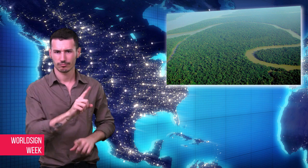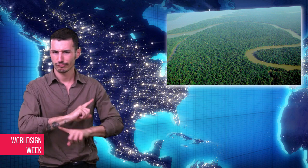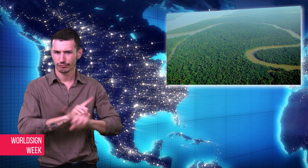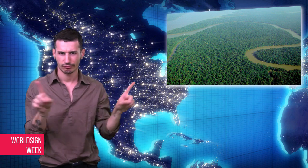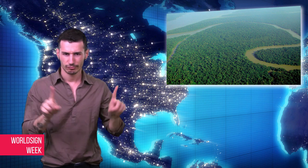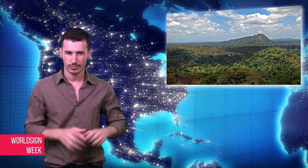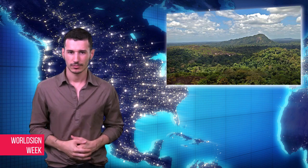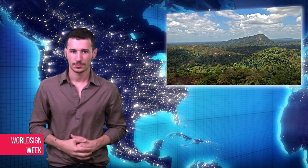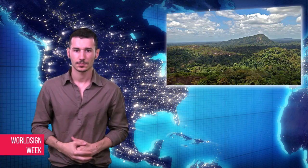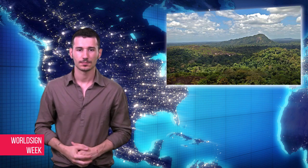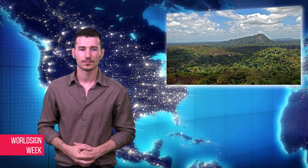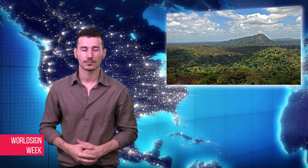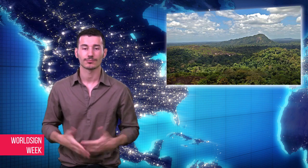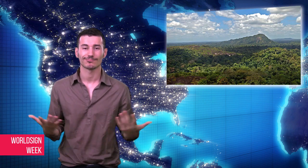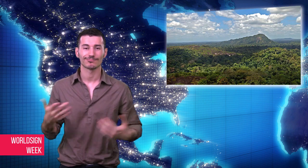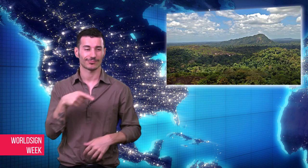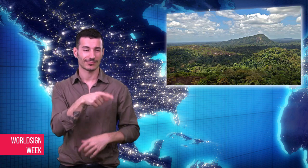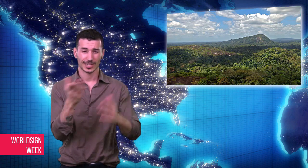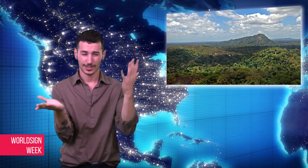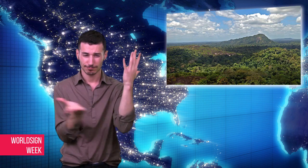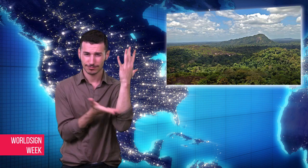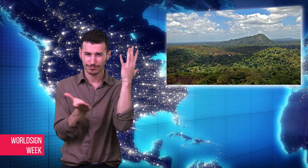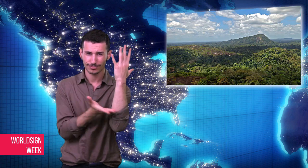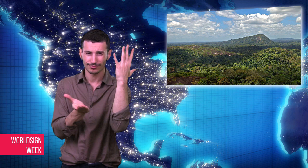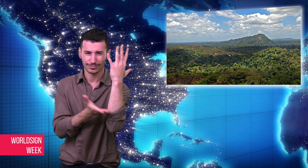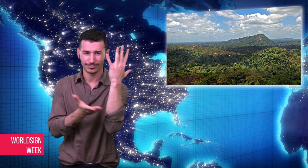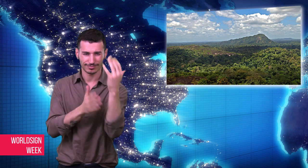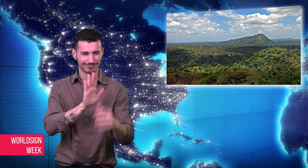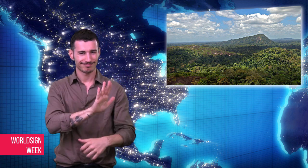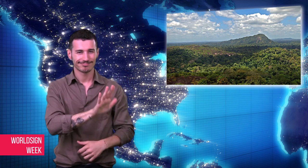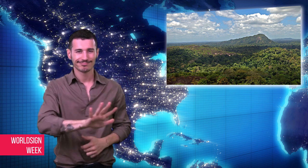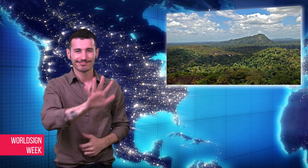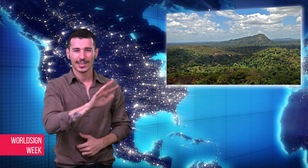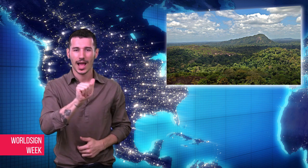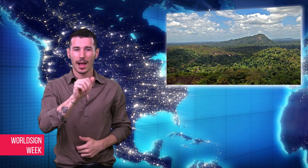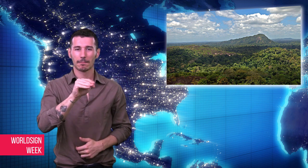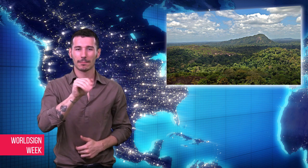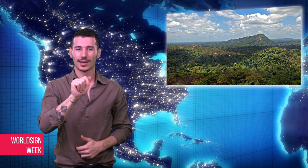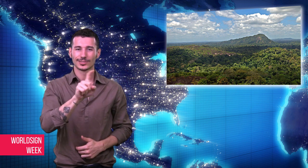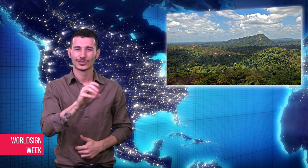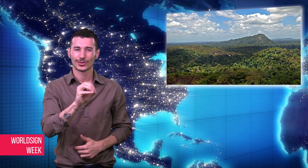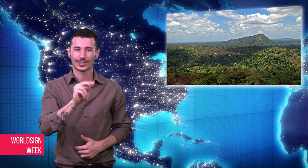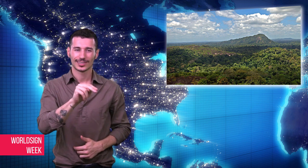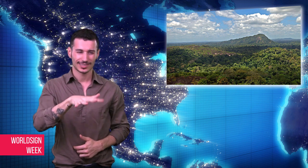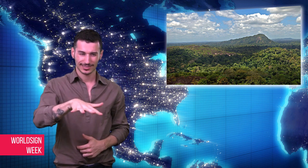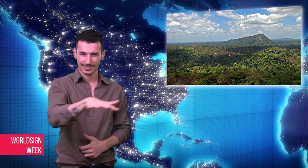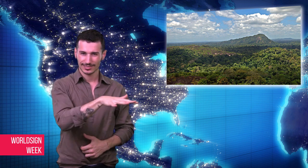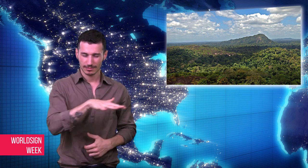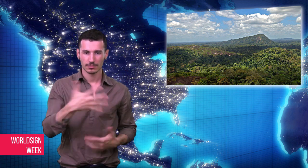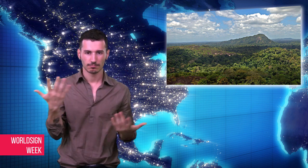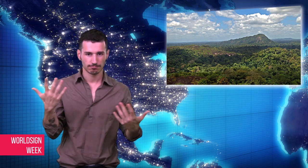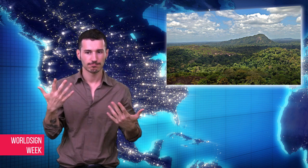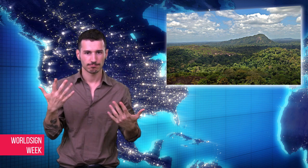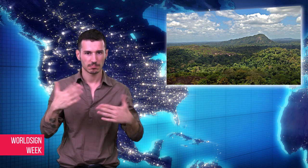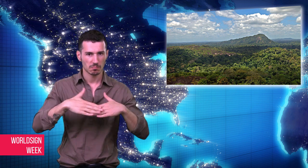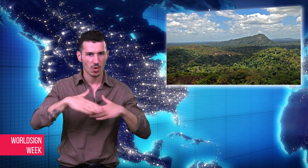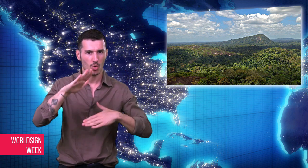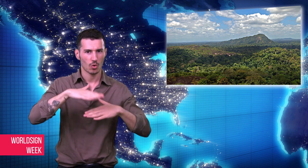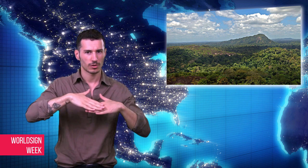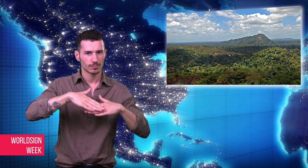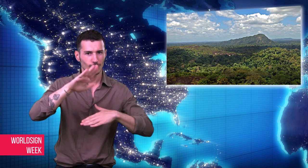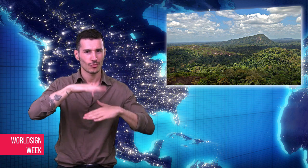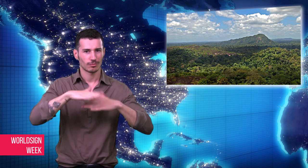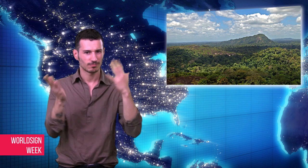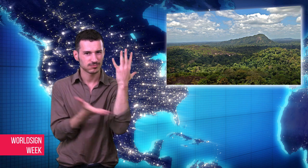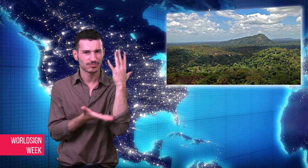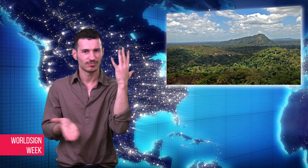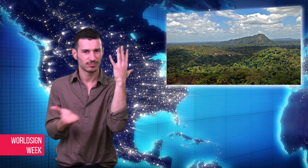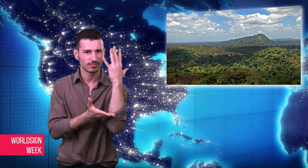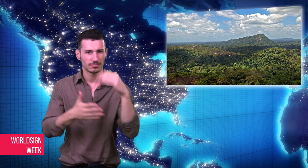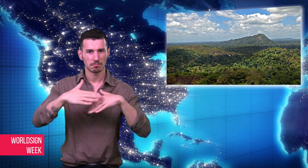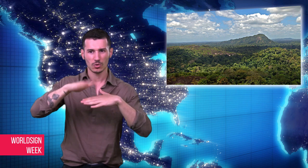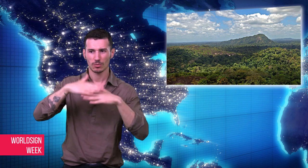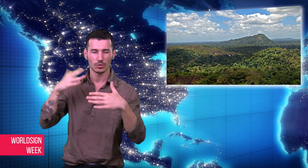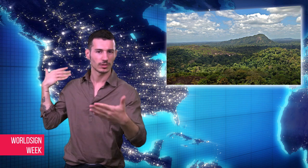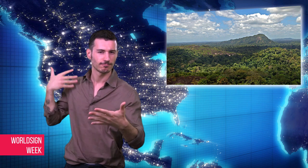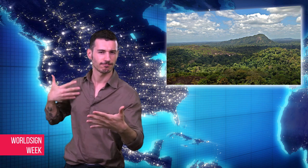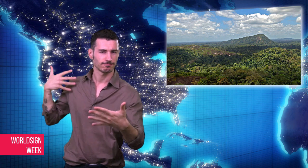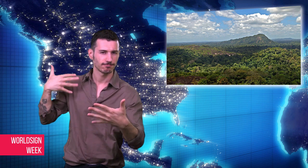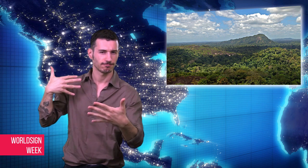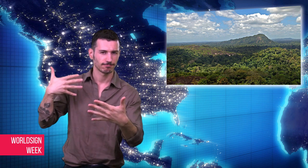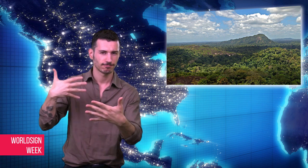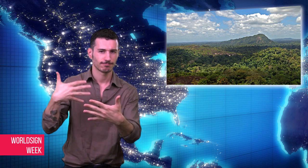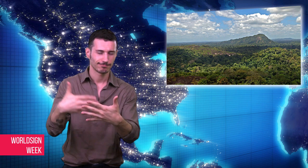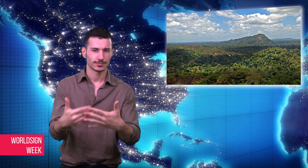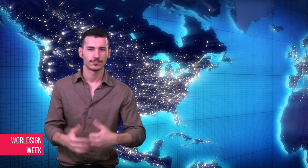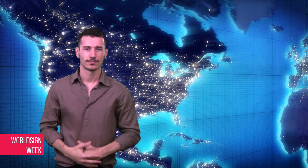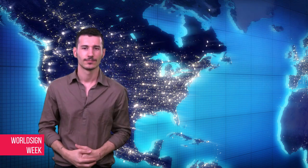been increasing steadily in recent years.